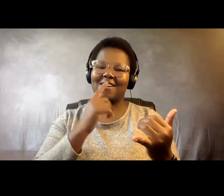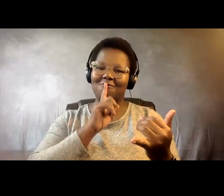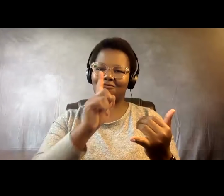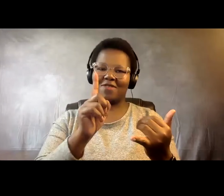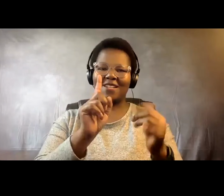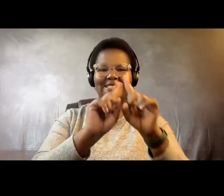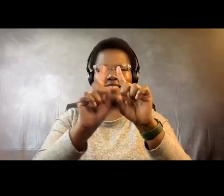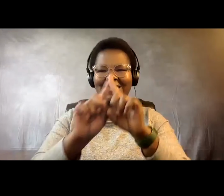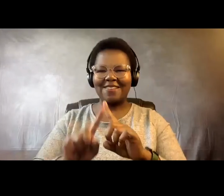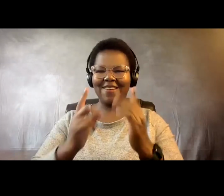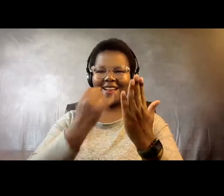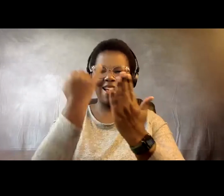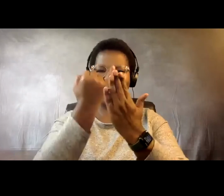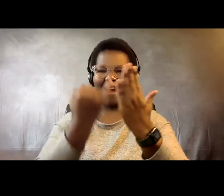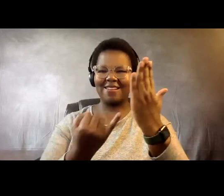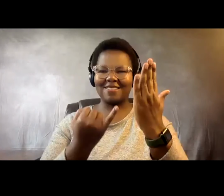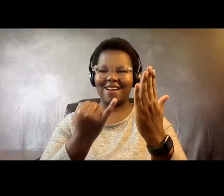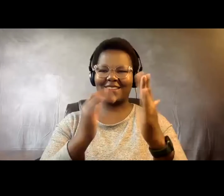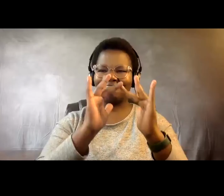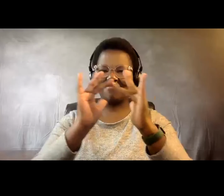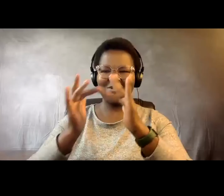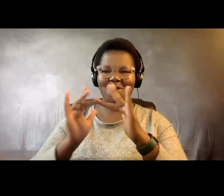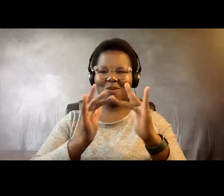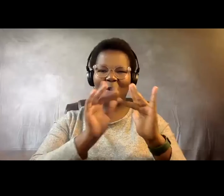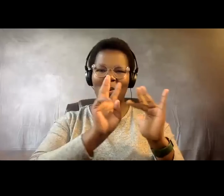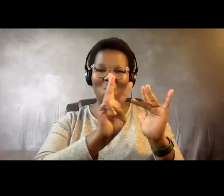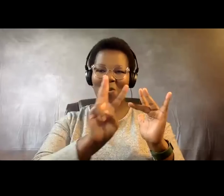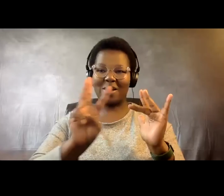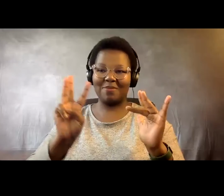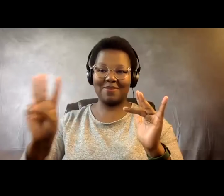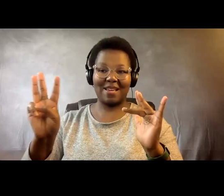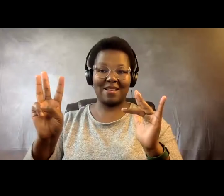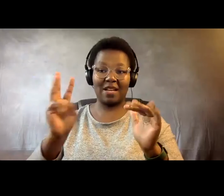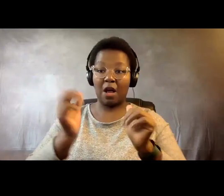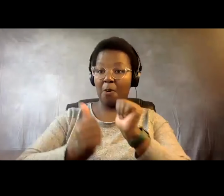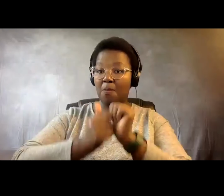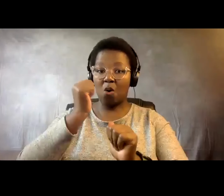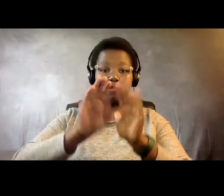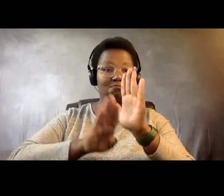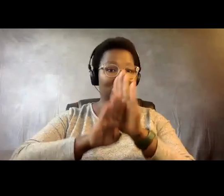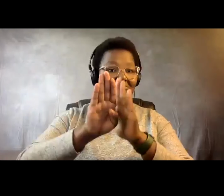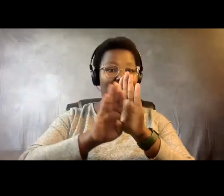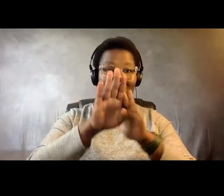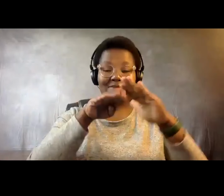today are sadly still not designed or even developed with accessibility needs in mind.